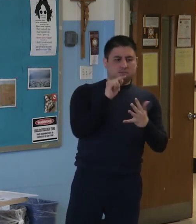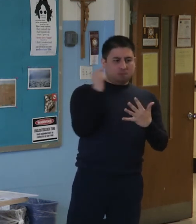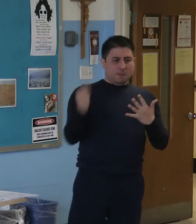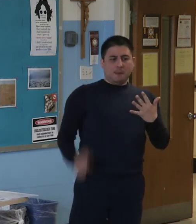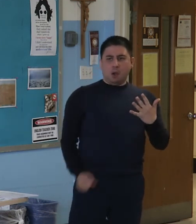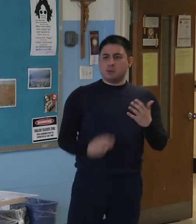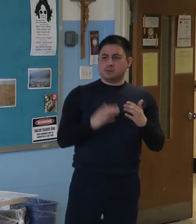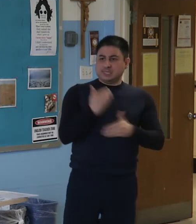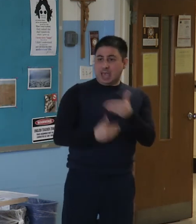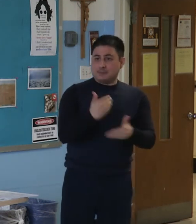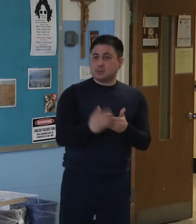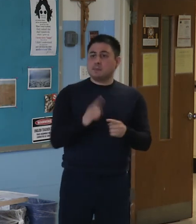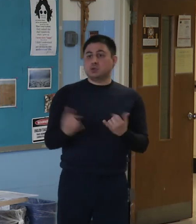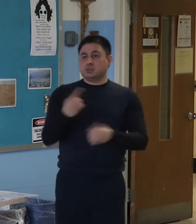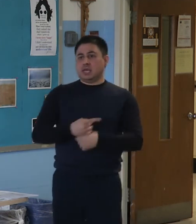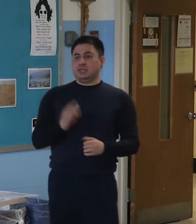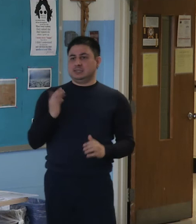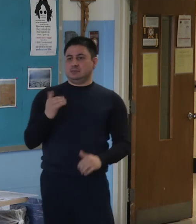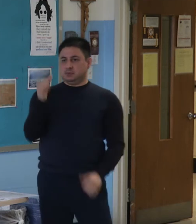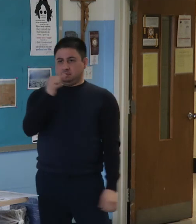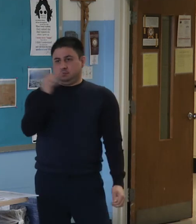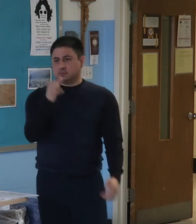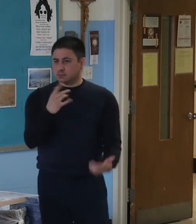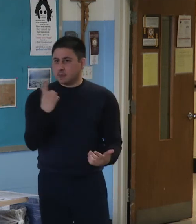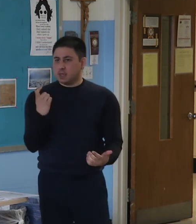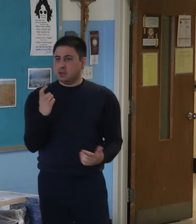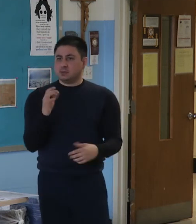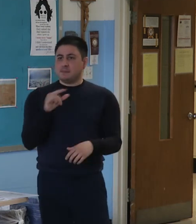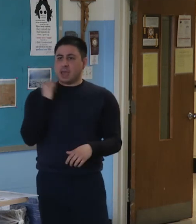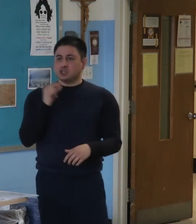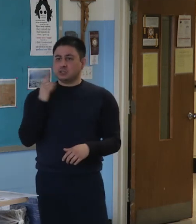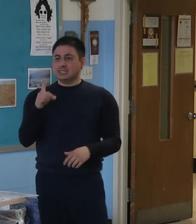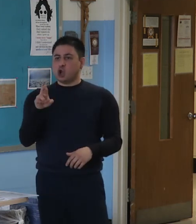today it's almost comical, because pastors, DREs say, "of course we're going